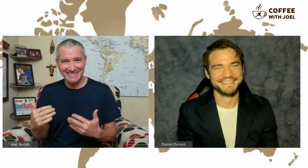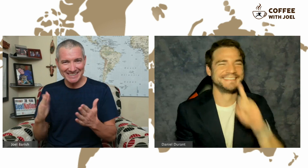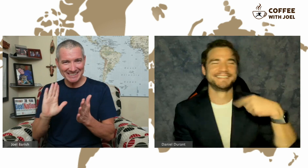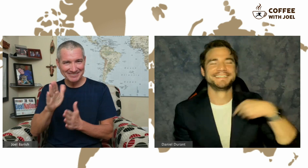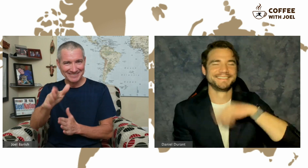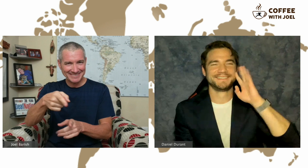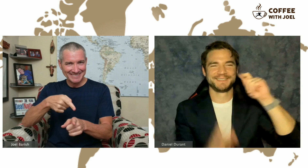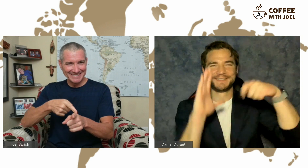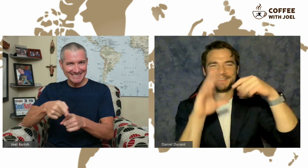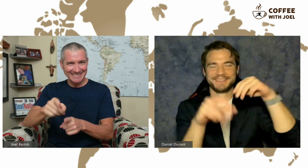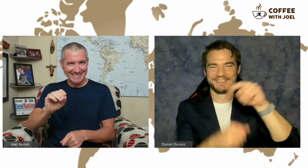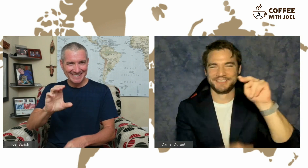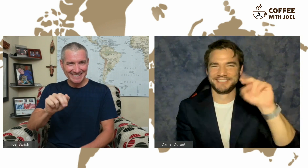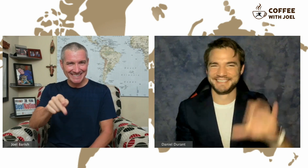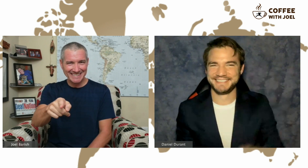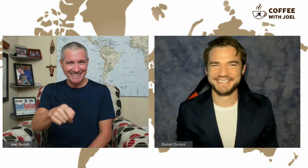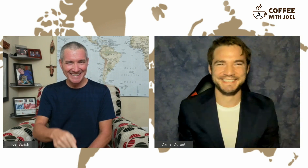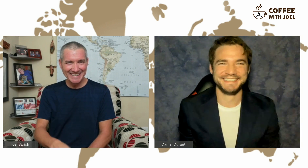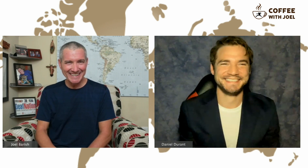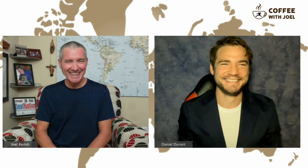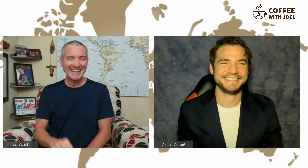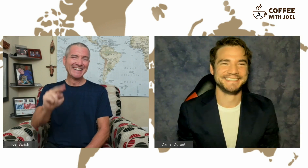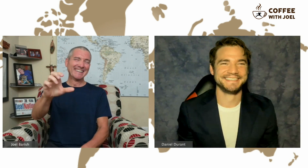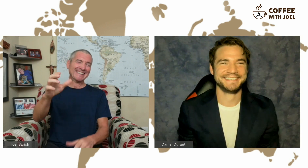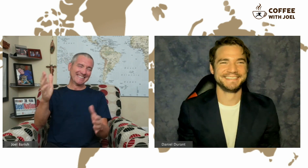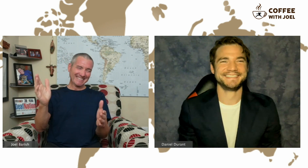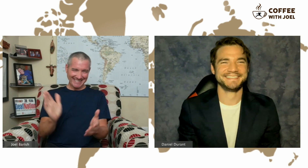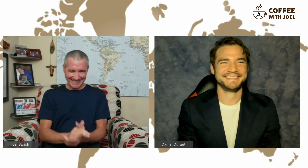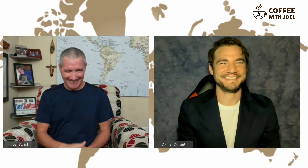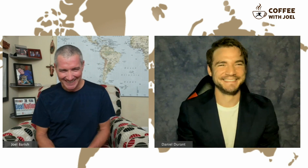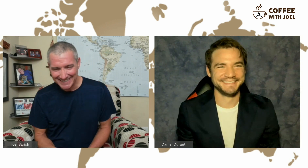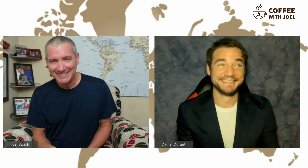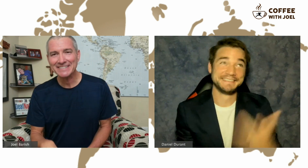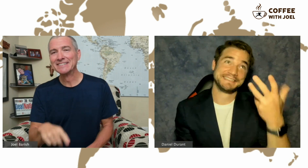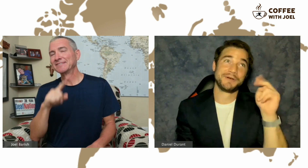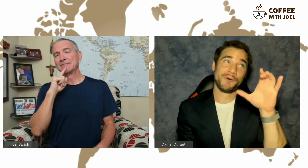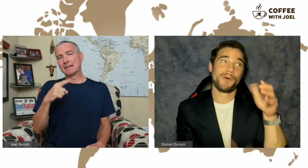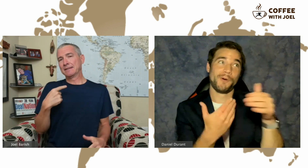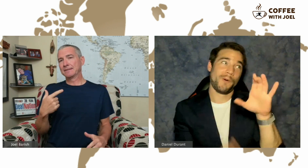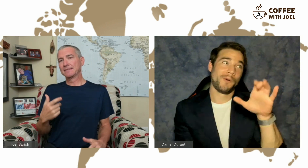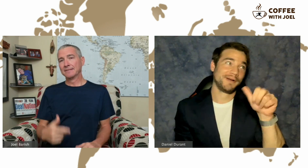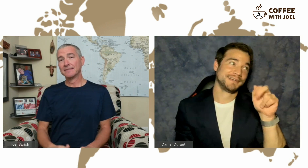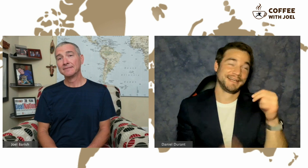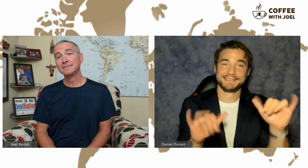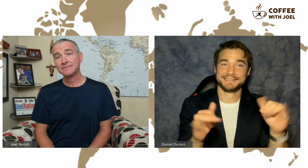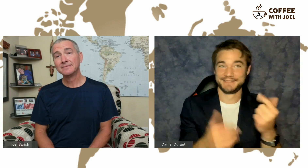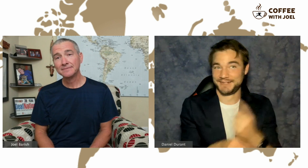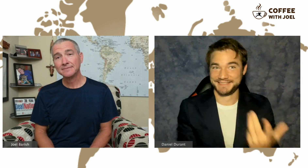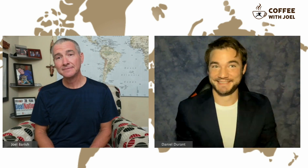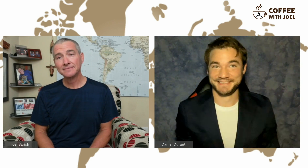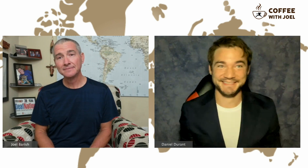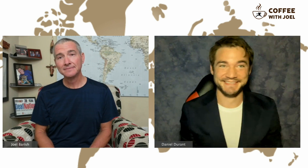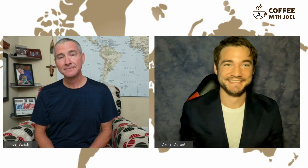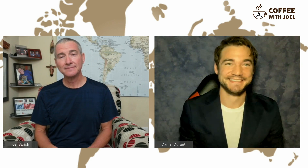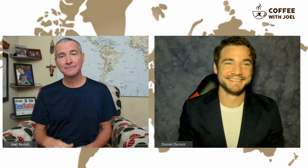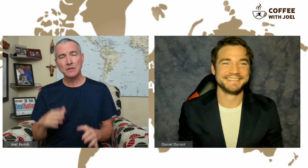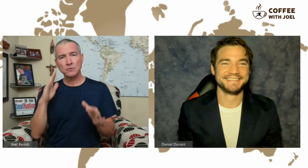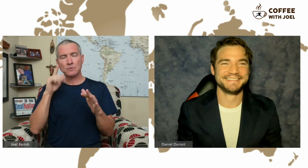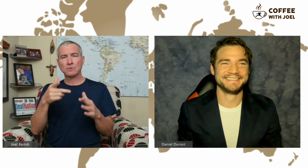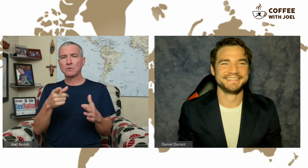Wow! That’s your specialty, the ocean. Really, we will shoot in North Carolina. North Carolina! Well, North Carolina is still close to the ocean, right?